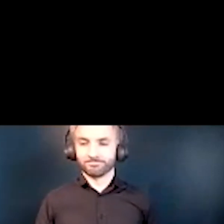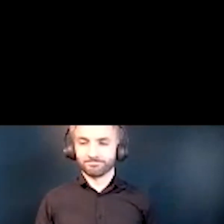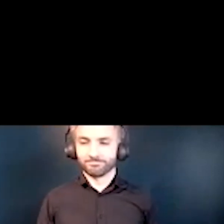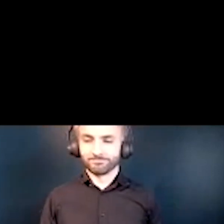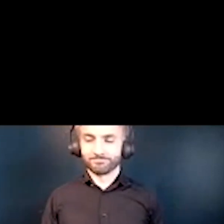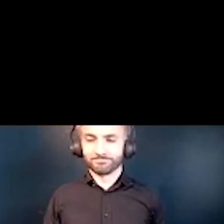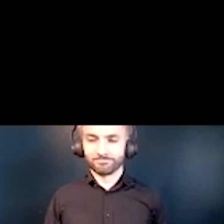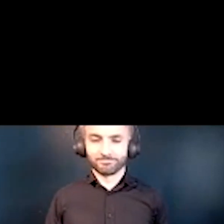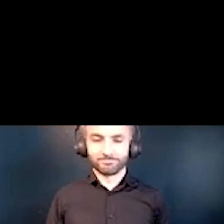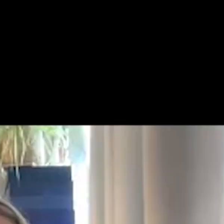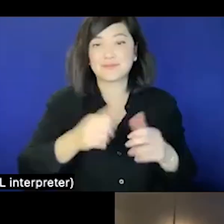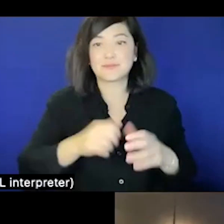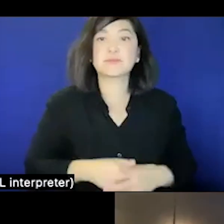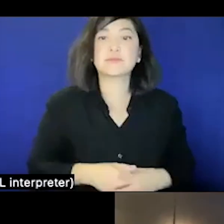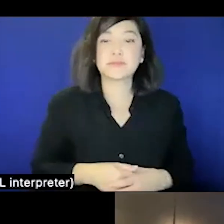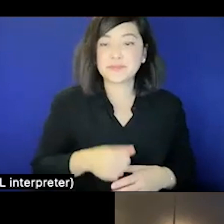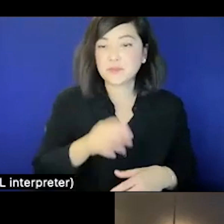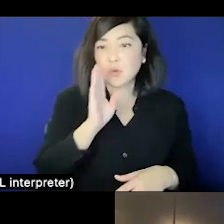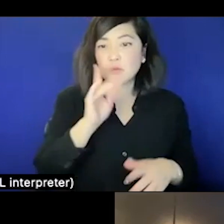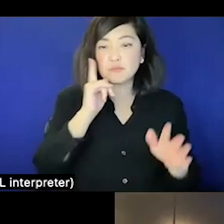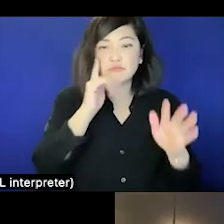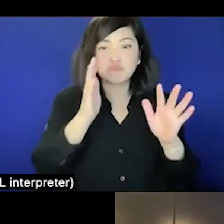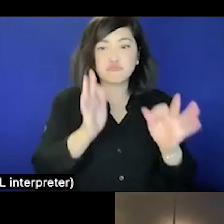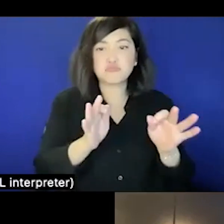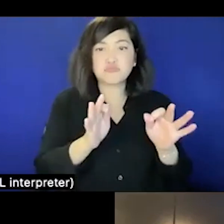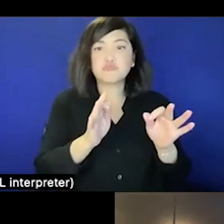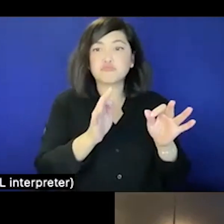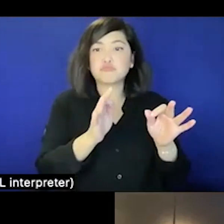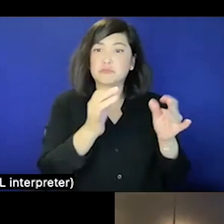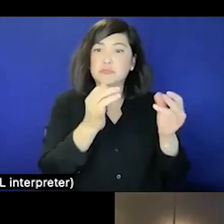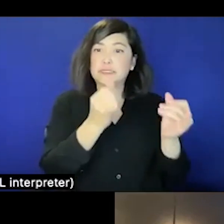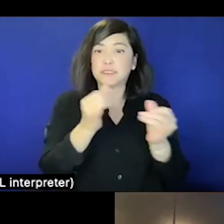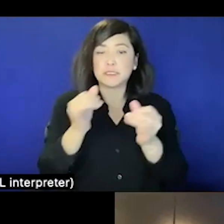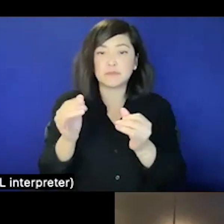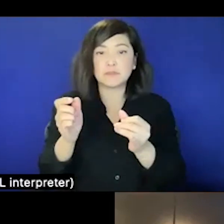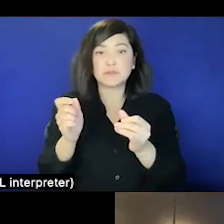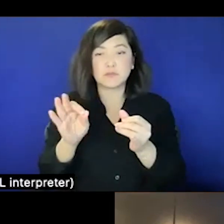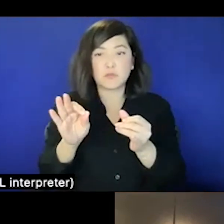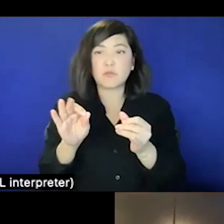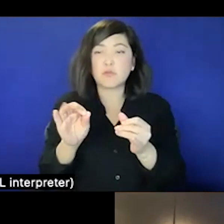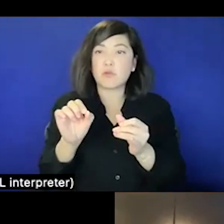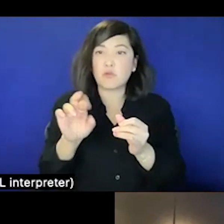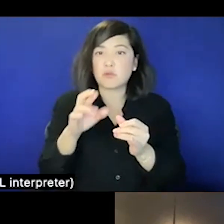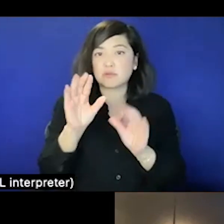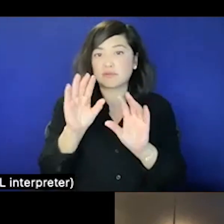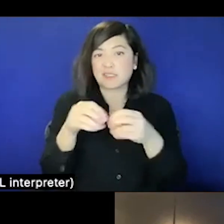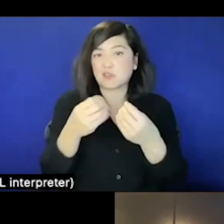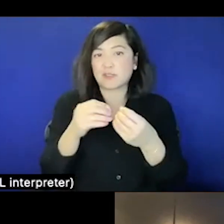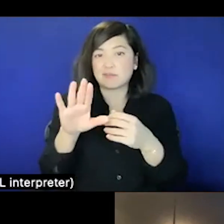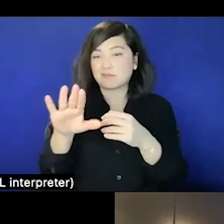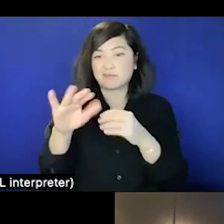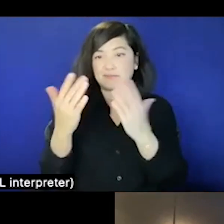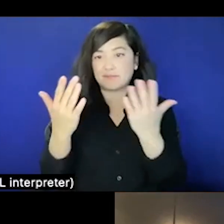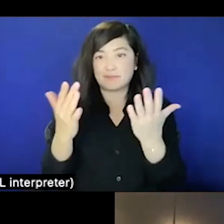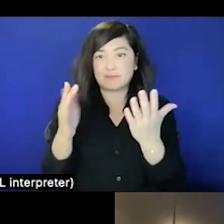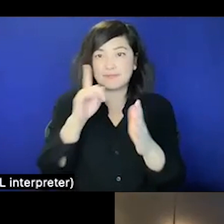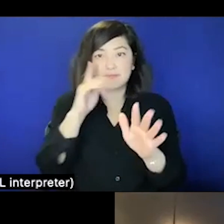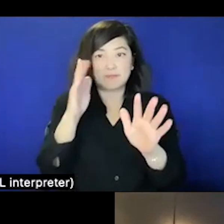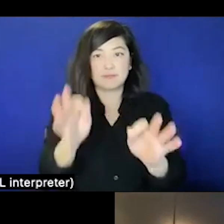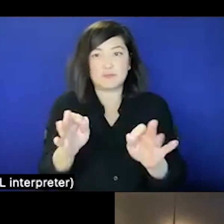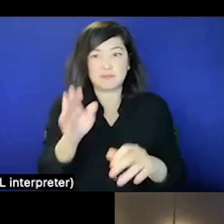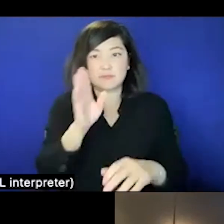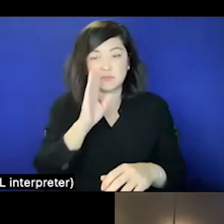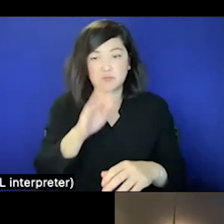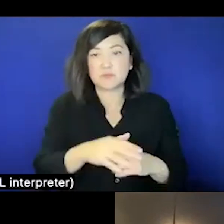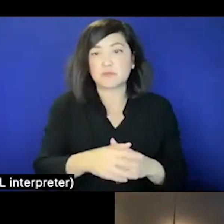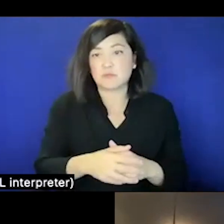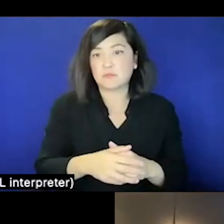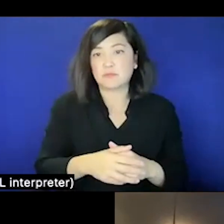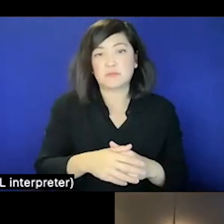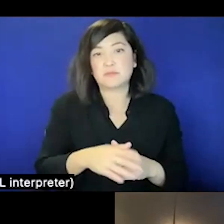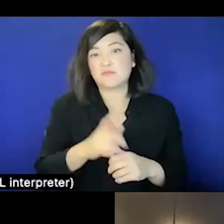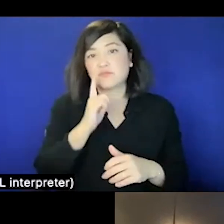organisation level. There's always a trend toward either vertically integrating or not. You see